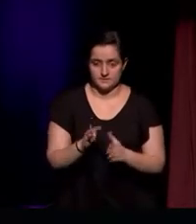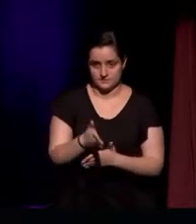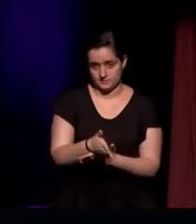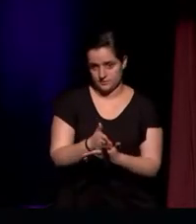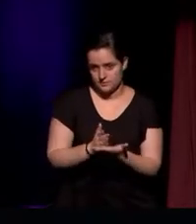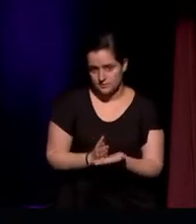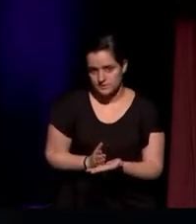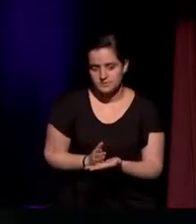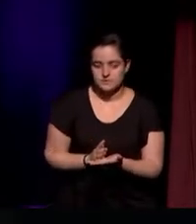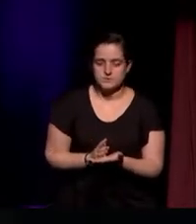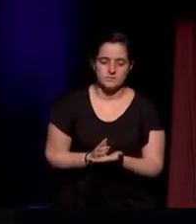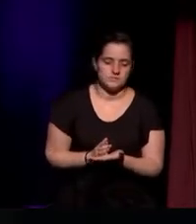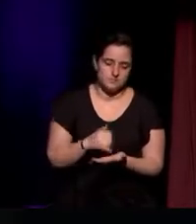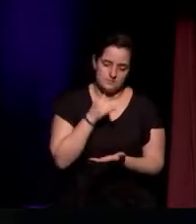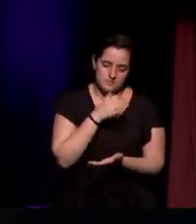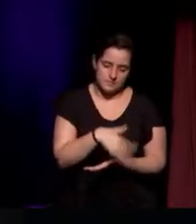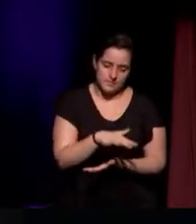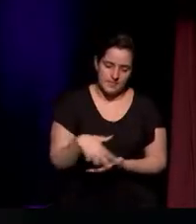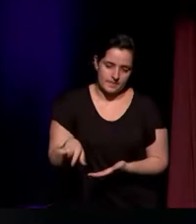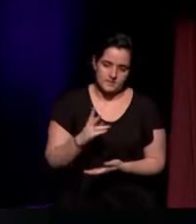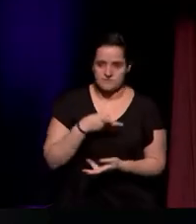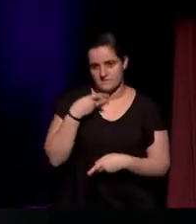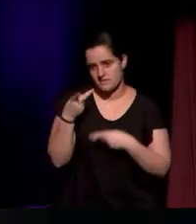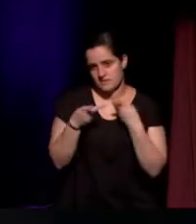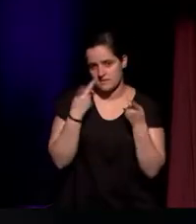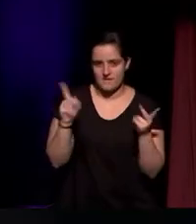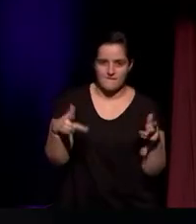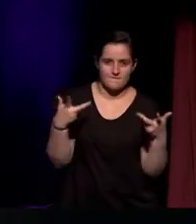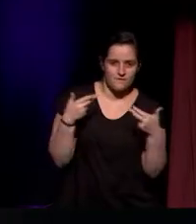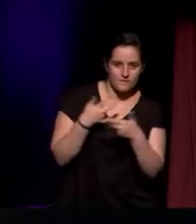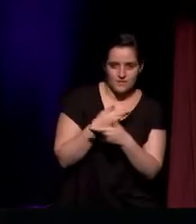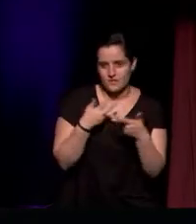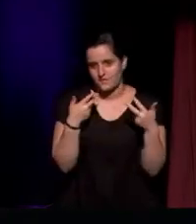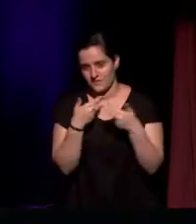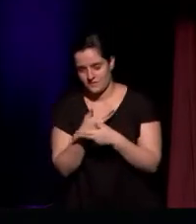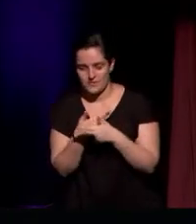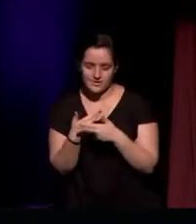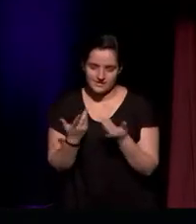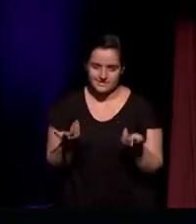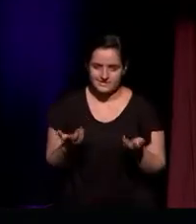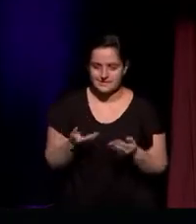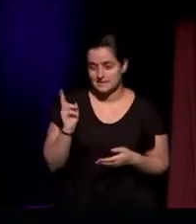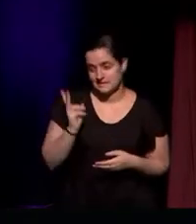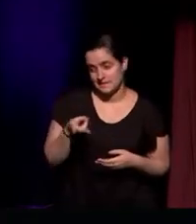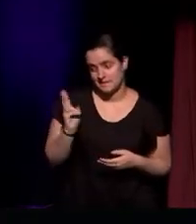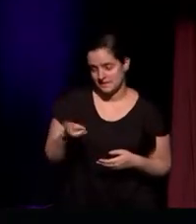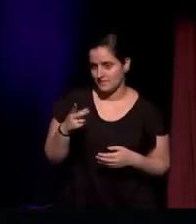this is the narrative of the said, the gossip, It's always good to have a snack like that,